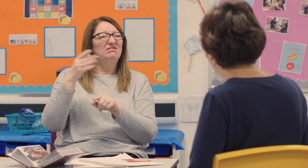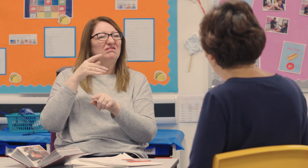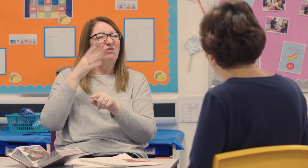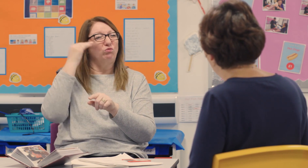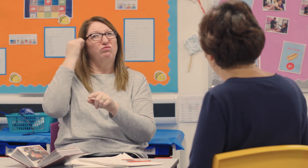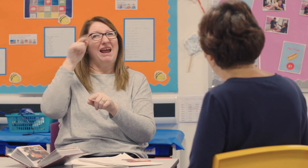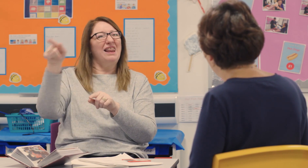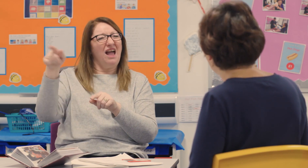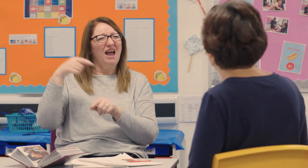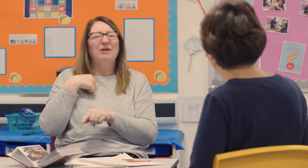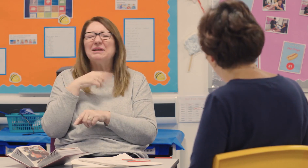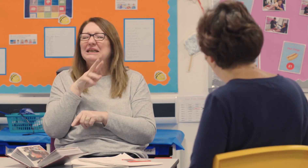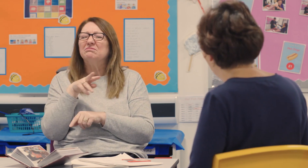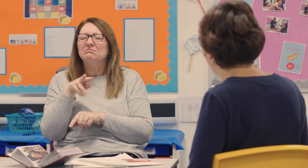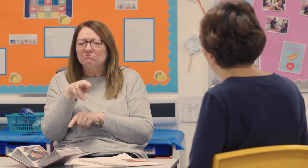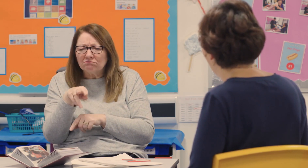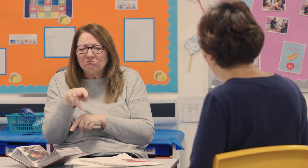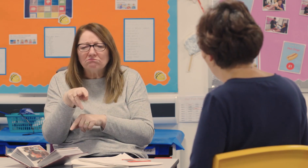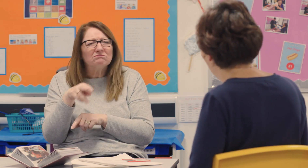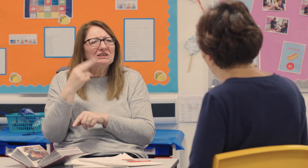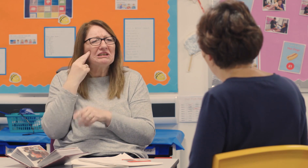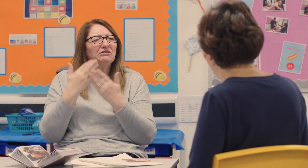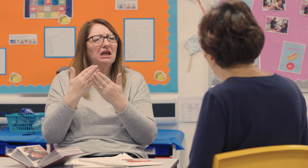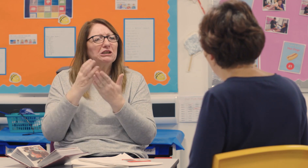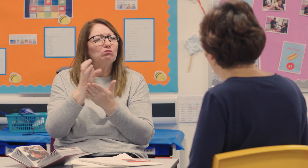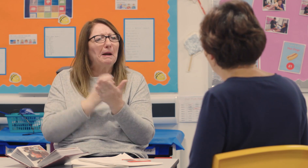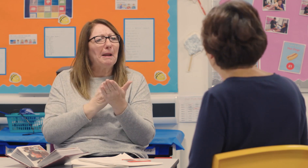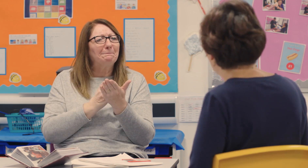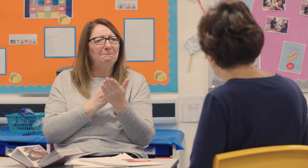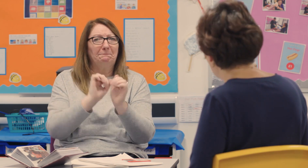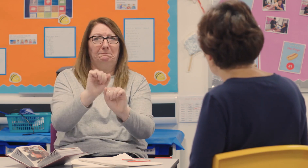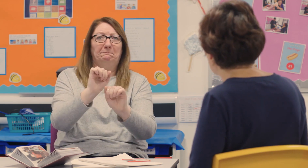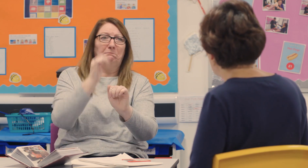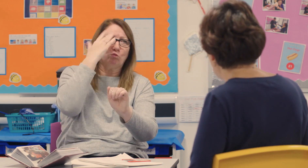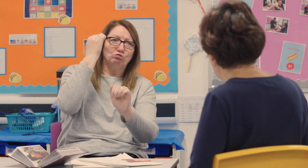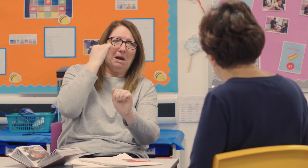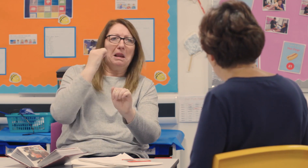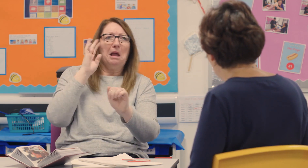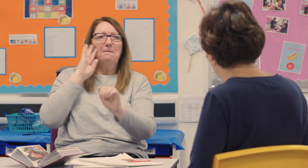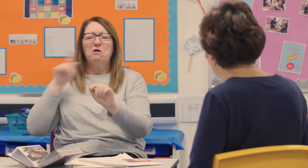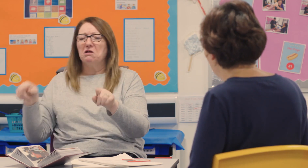Then I went to Australia, where I came across this Deaf Studies curriculum, which was like the one in America.